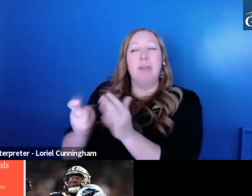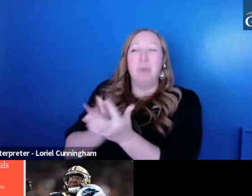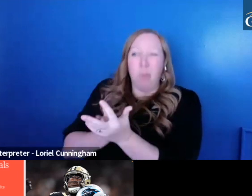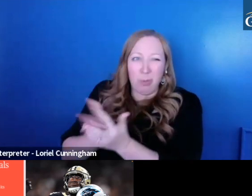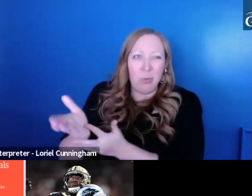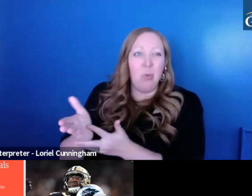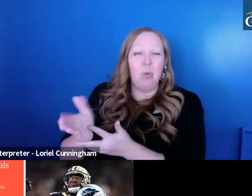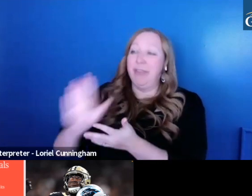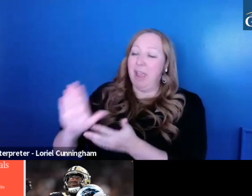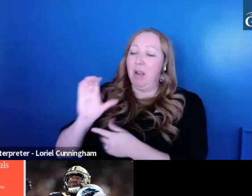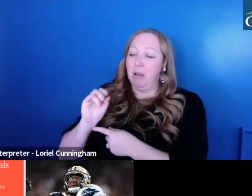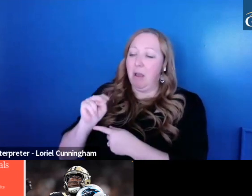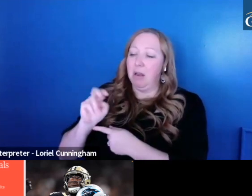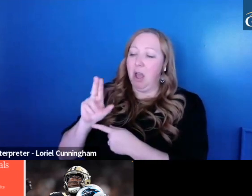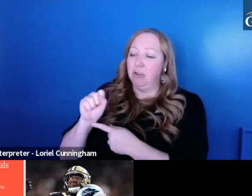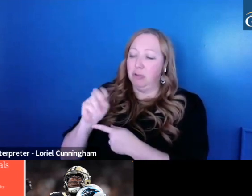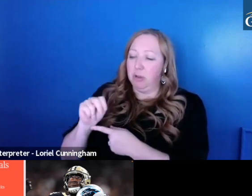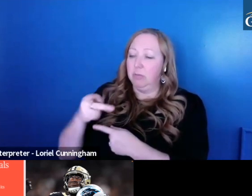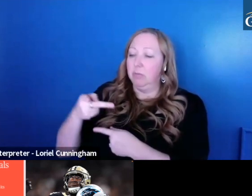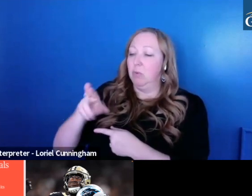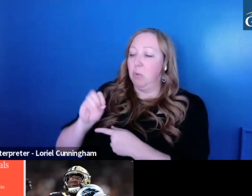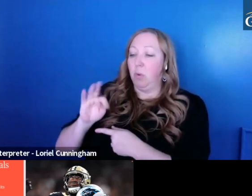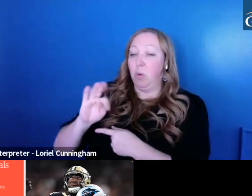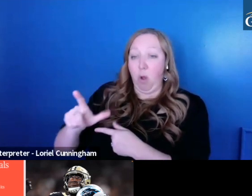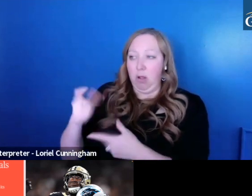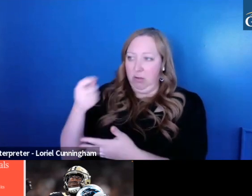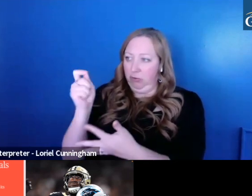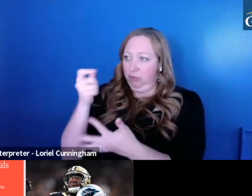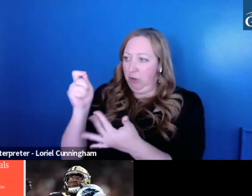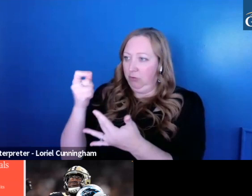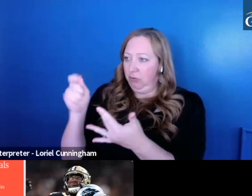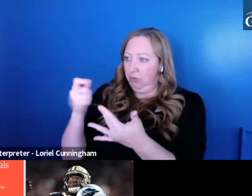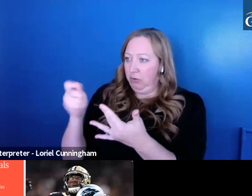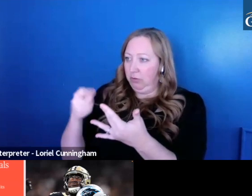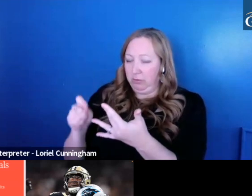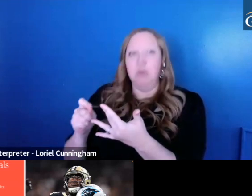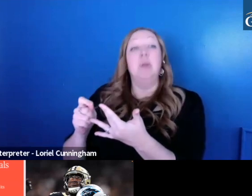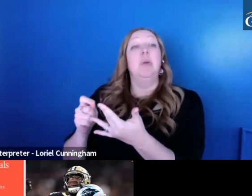protocol in order to see if you do have these longstanding